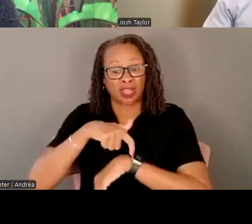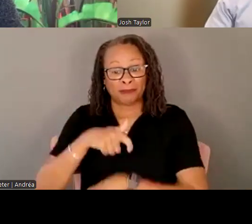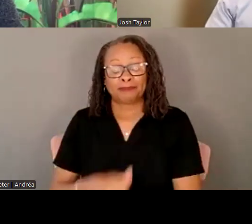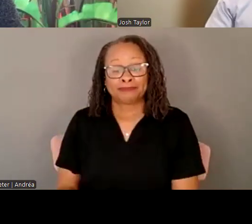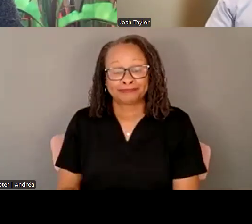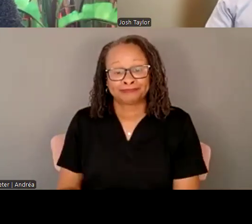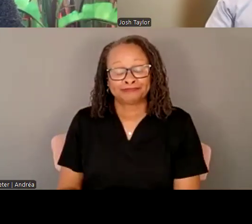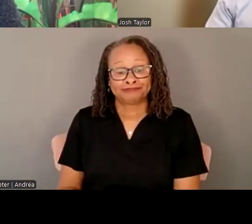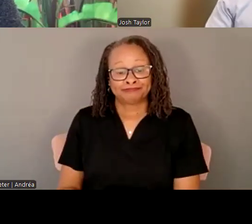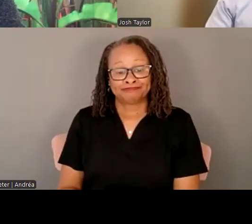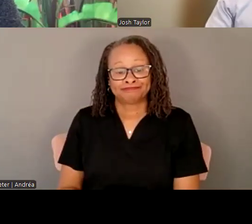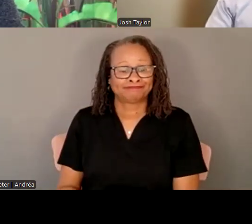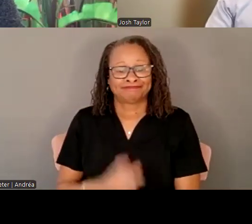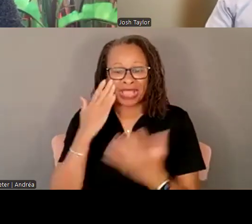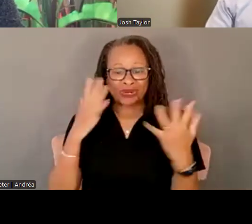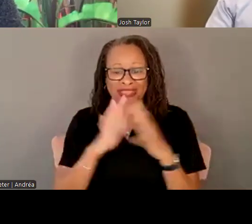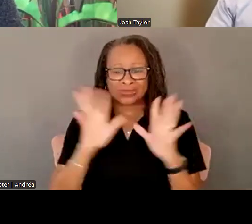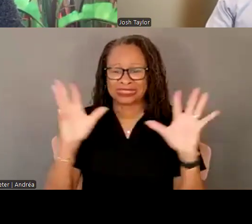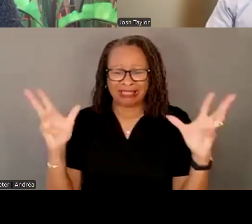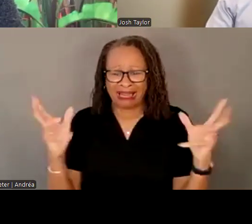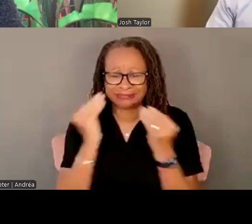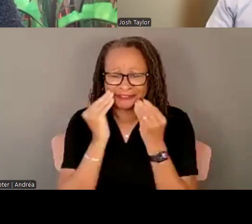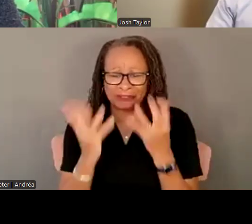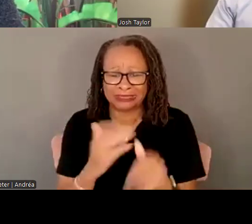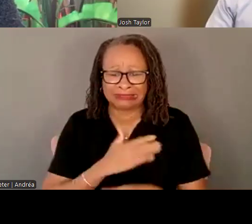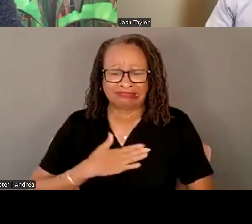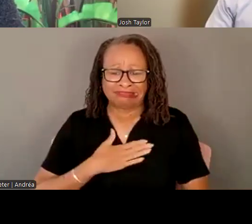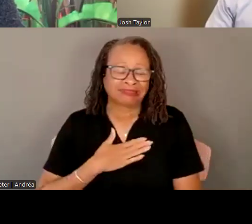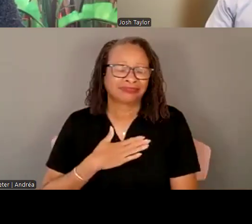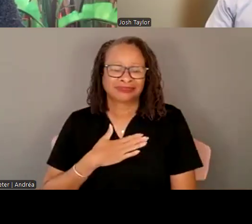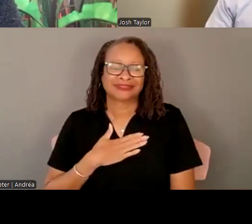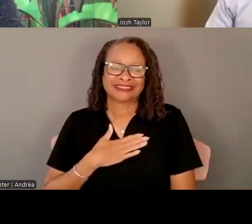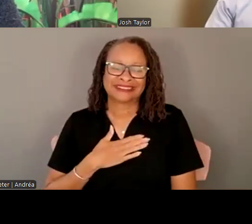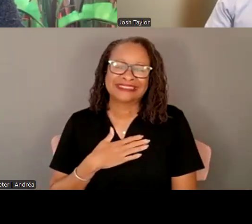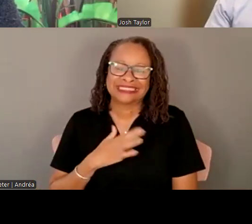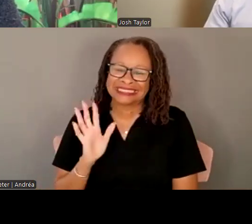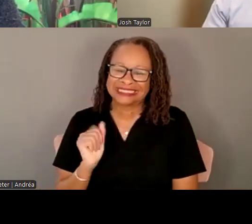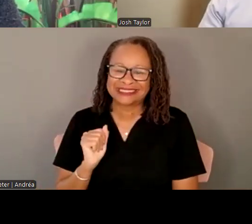So I don't know, that was a lot of- That's so fantastic. Thank you.